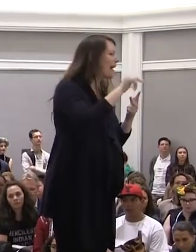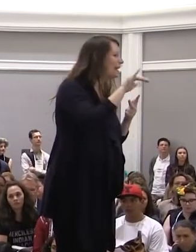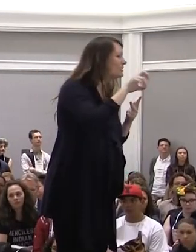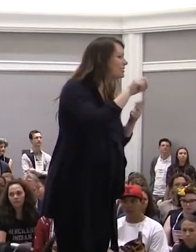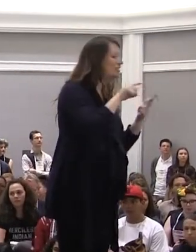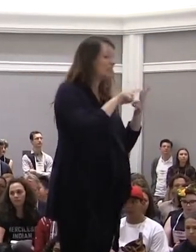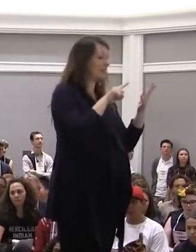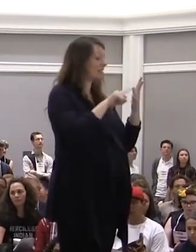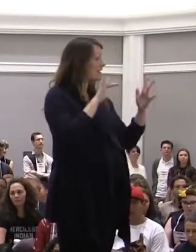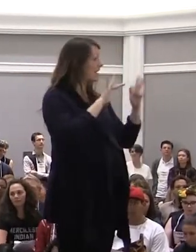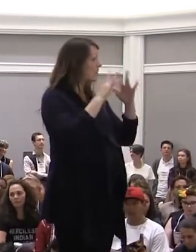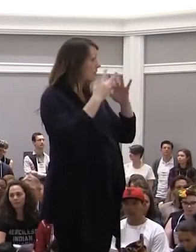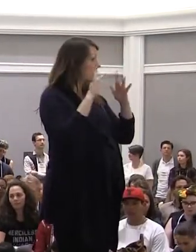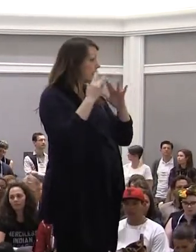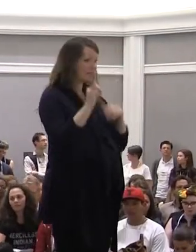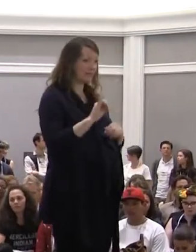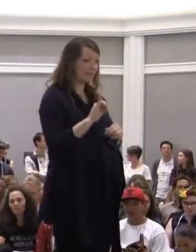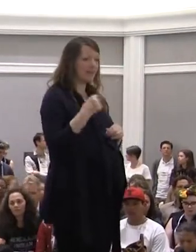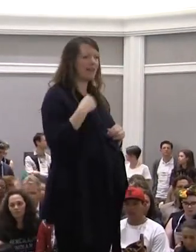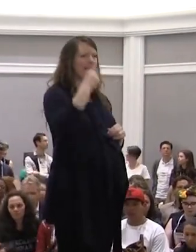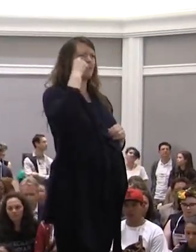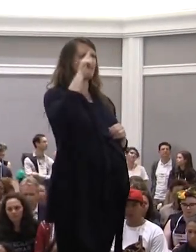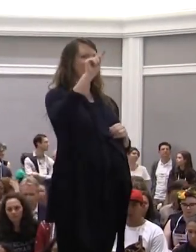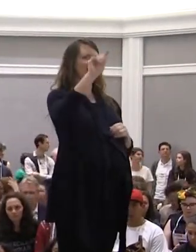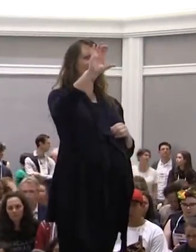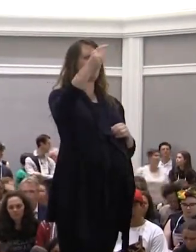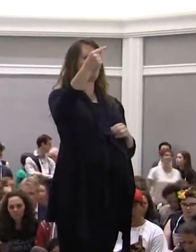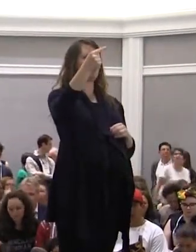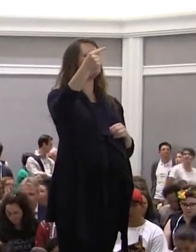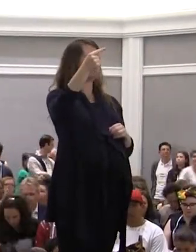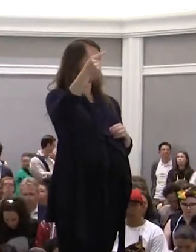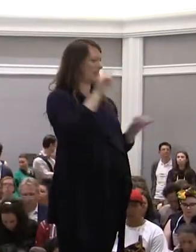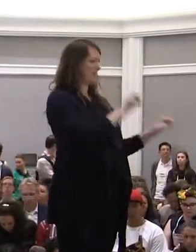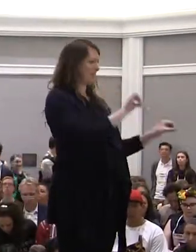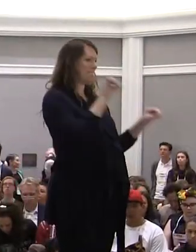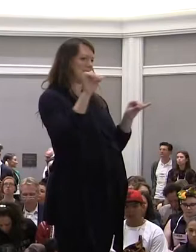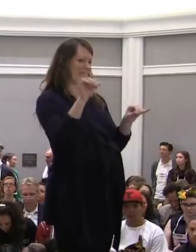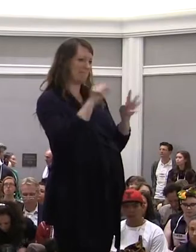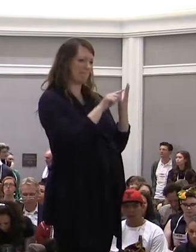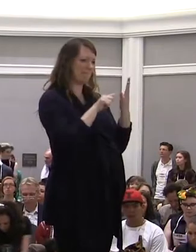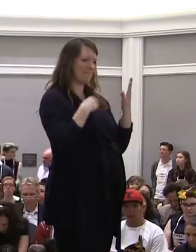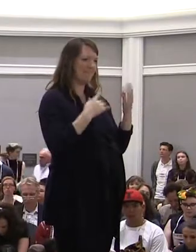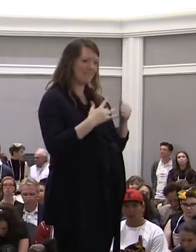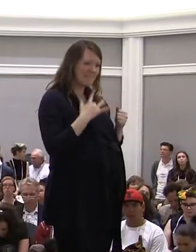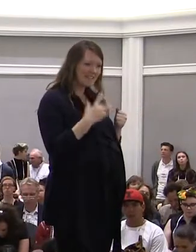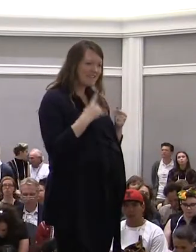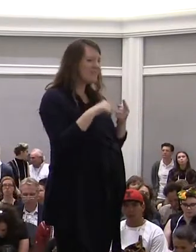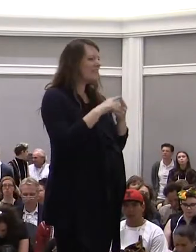and then I think... I want to think of TCG. Those are the things that I feel, when I think a full circle.